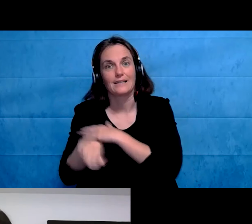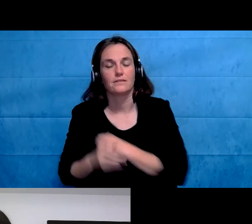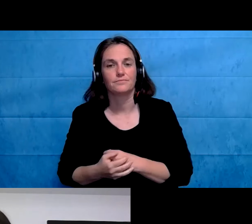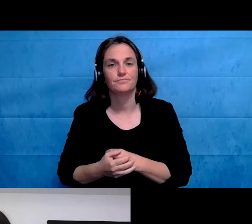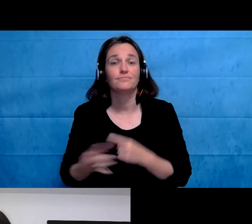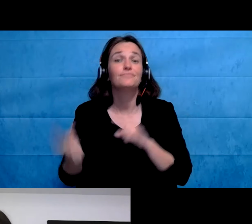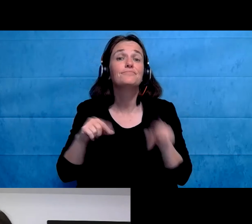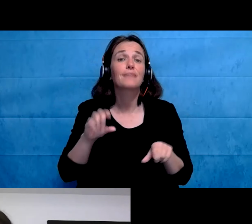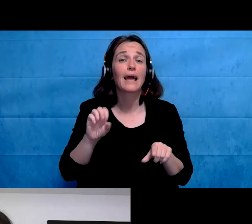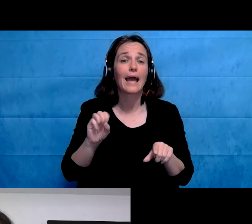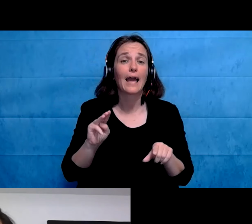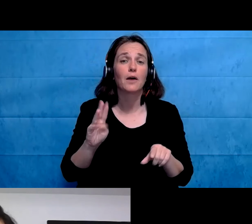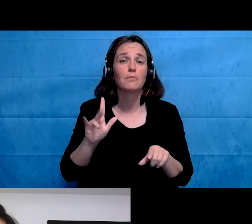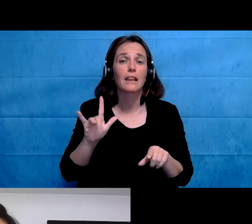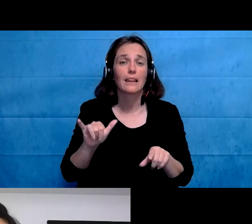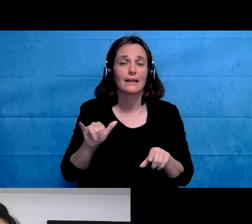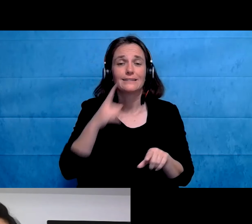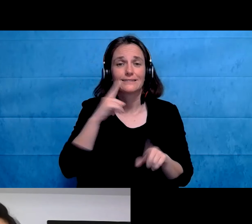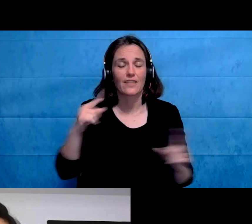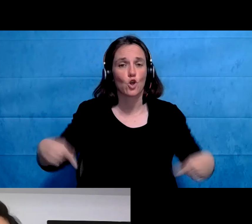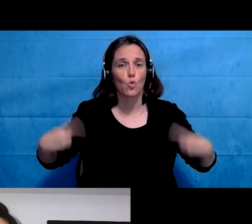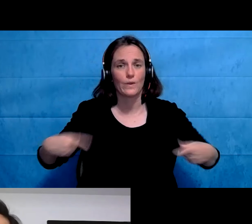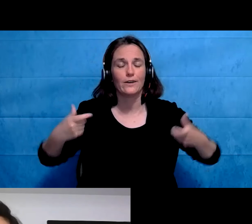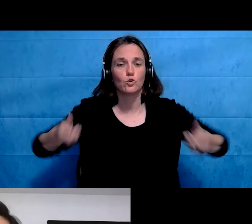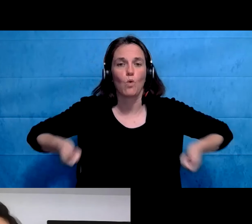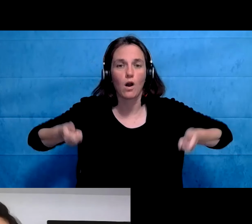is a helpful visual signal that you might need some help or extra space."